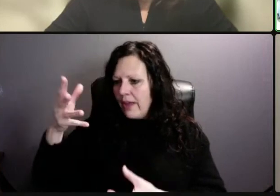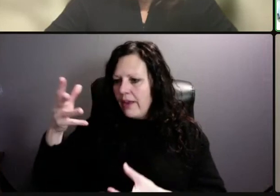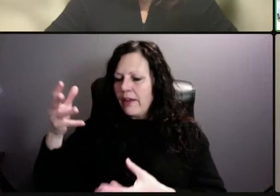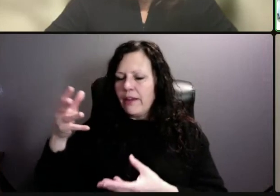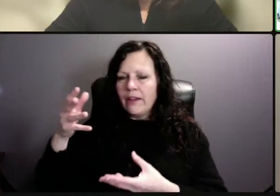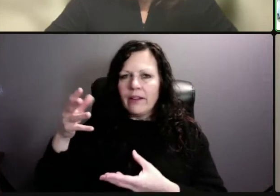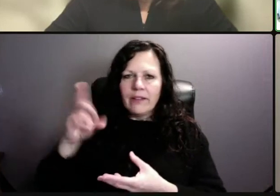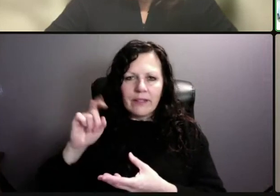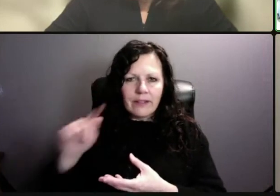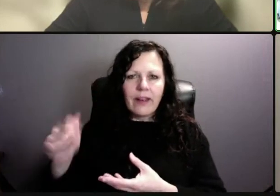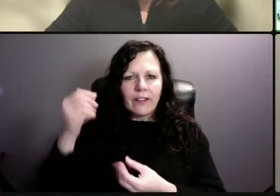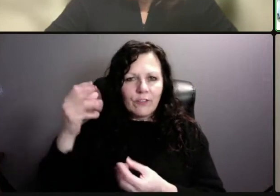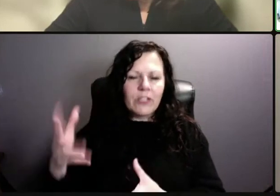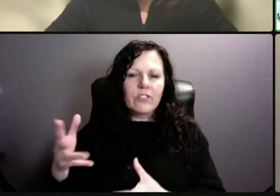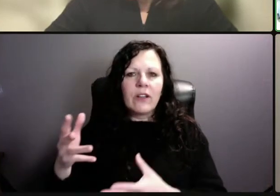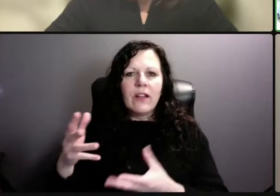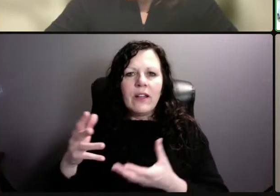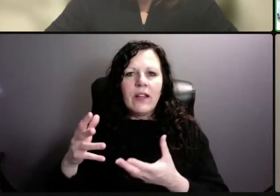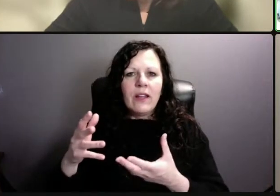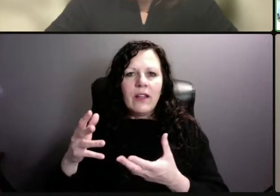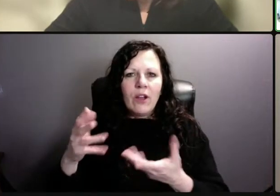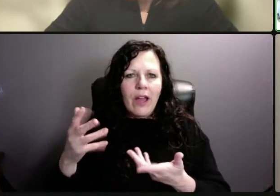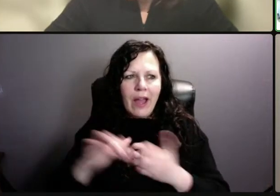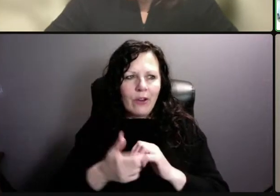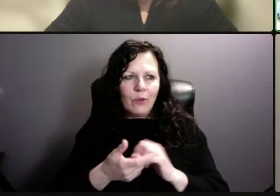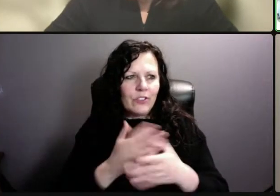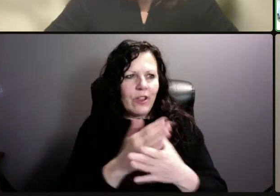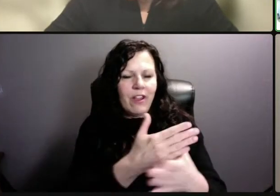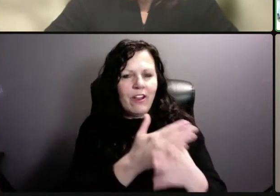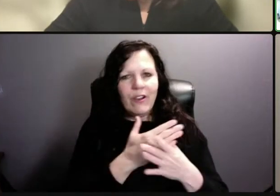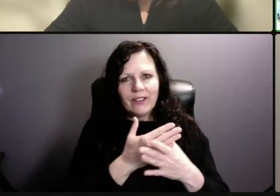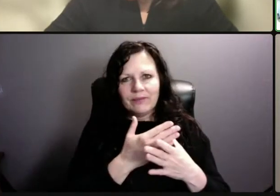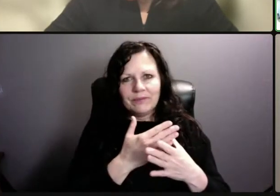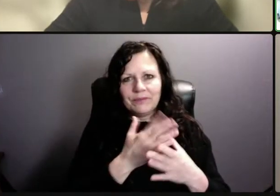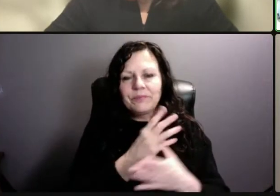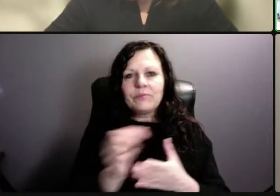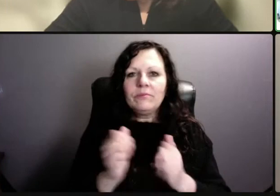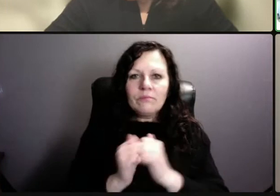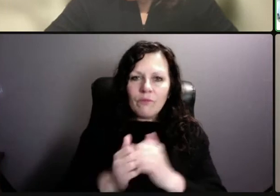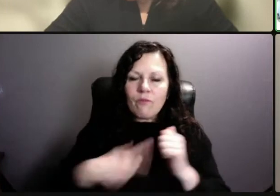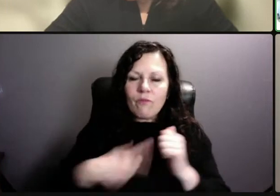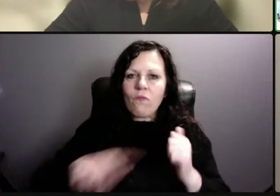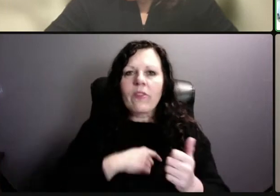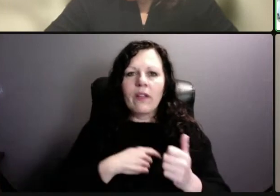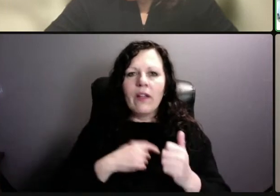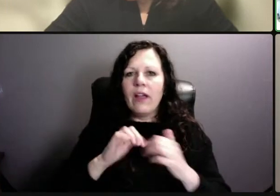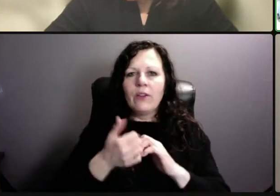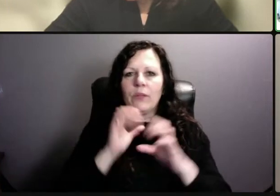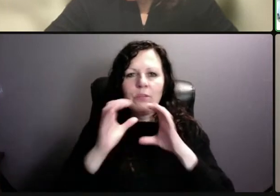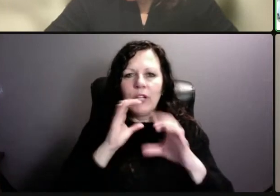ABOUT HOW TO BE AS COUNCILORS ARMED WITH DATA AND INFORMATION